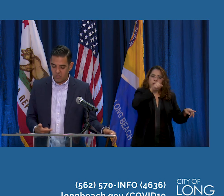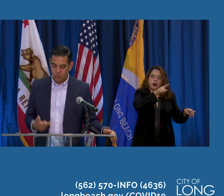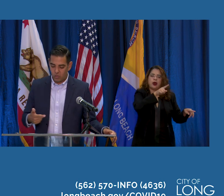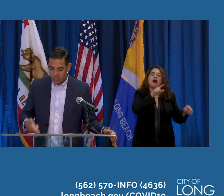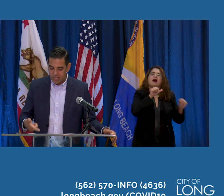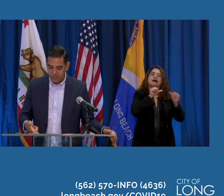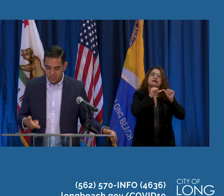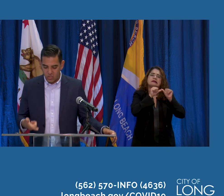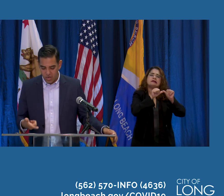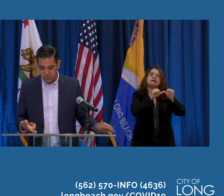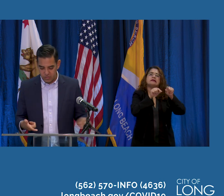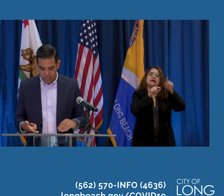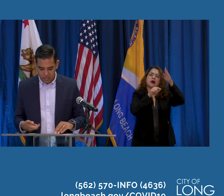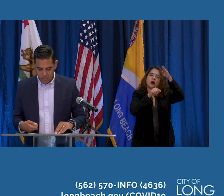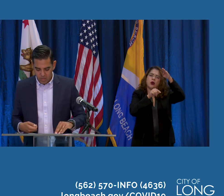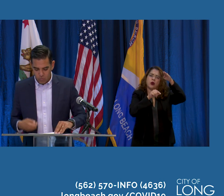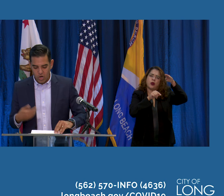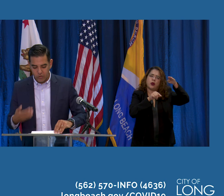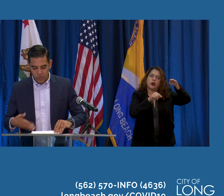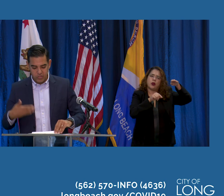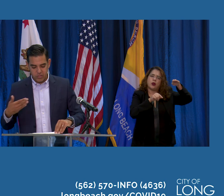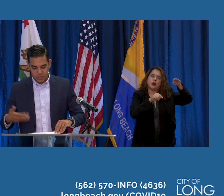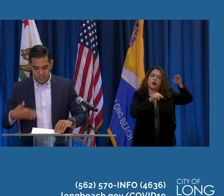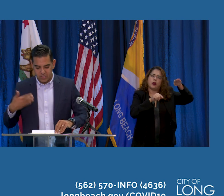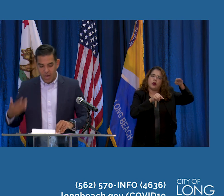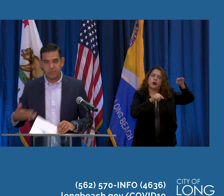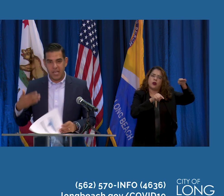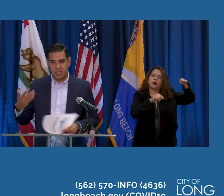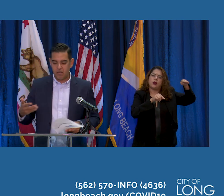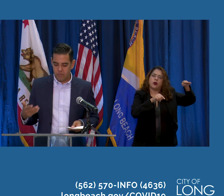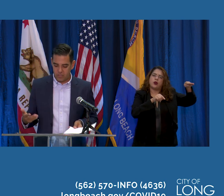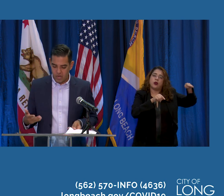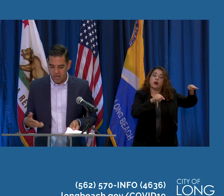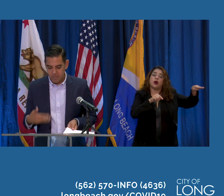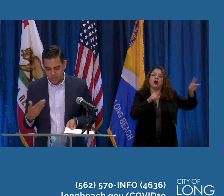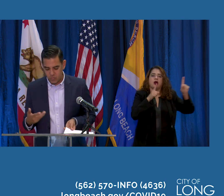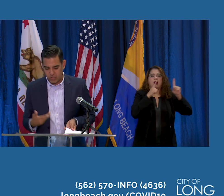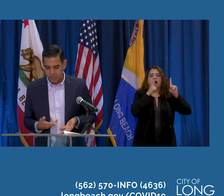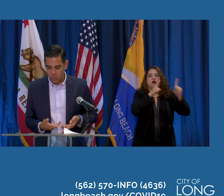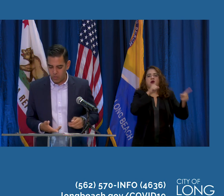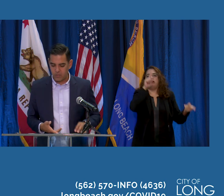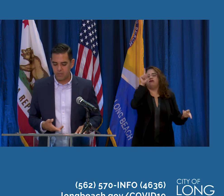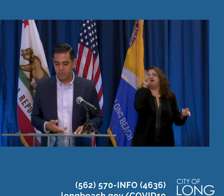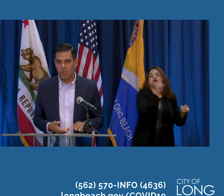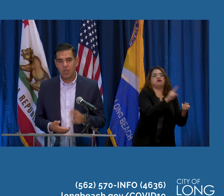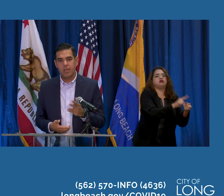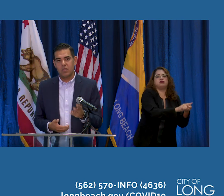And so we're looking at this constantly. We all know that this gets updated over time, that it's really important.